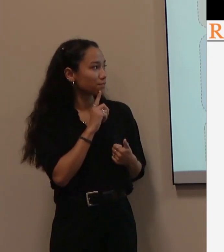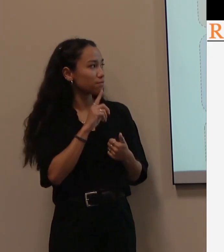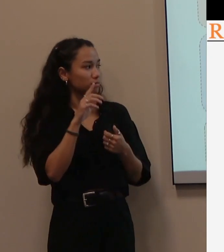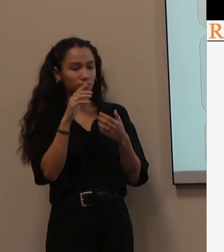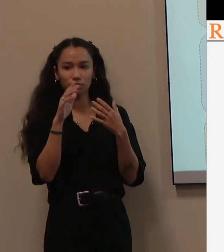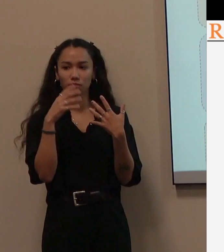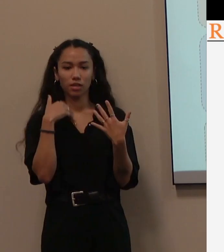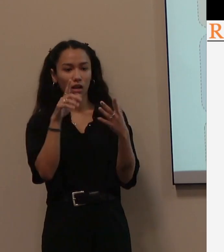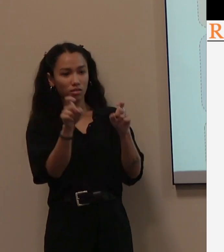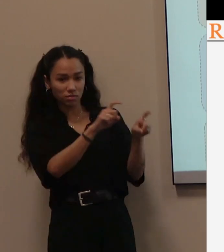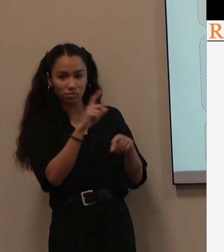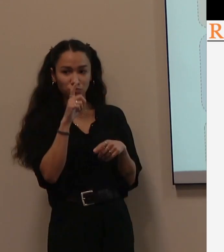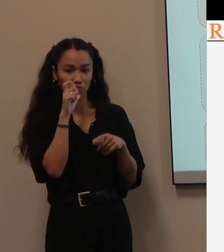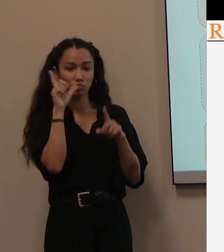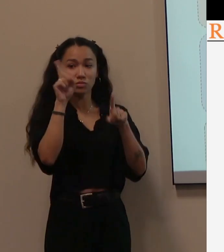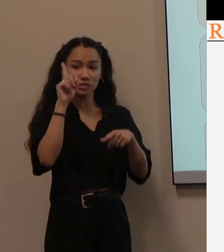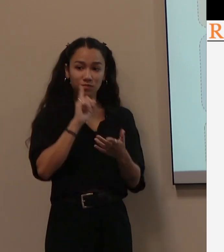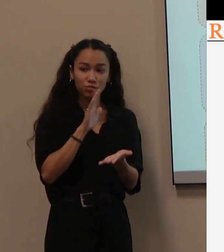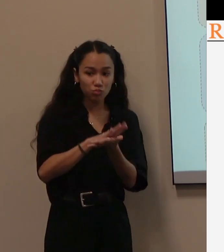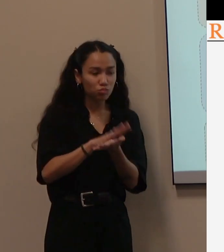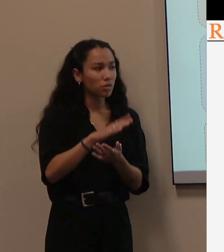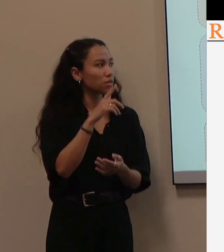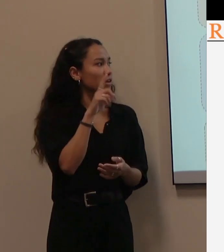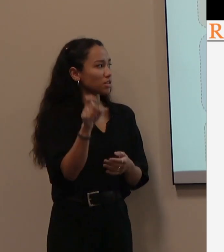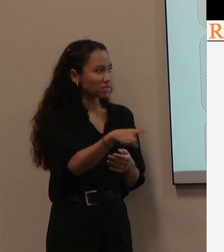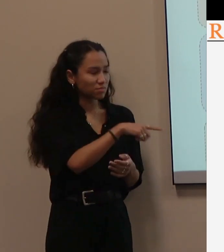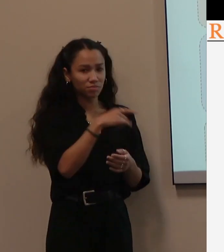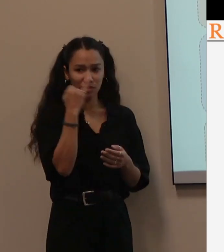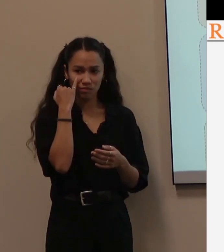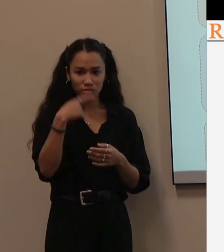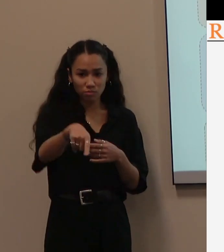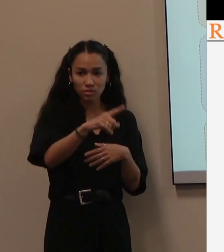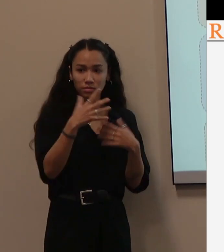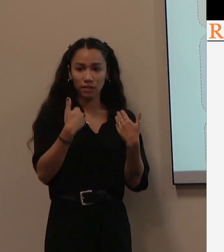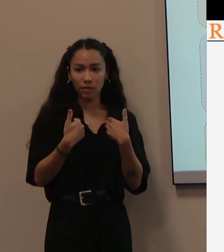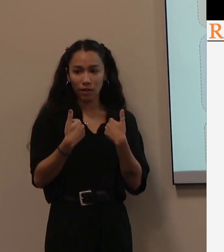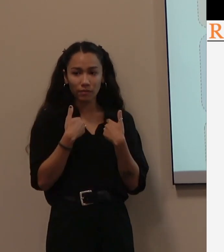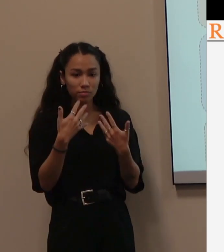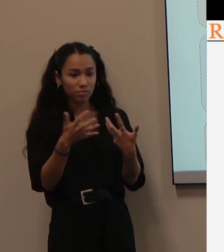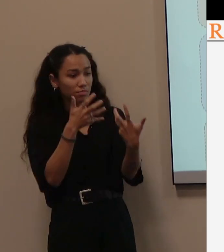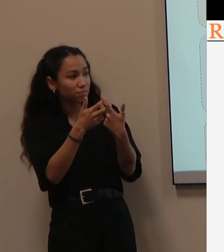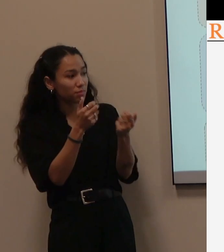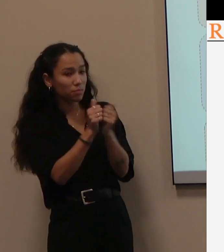For deaf education, we looked at people who went to deaf schools and if they had their